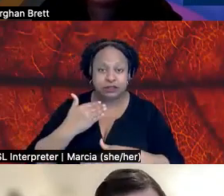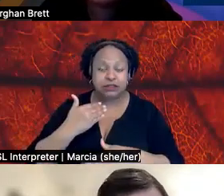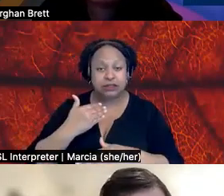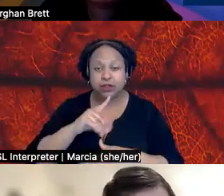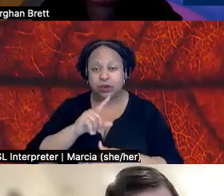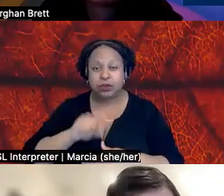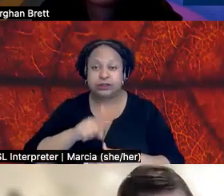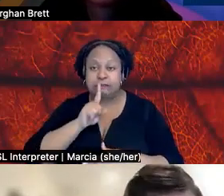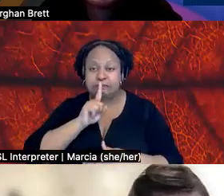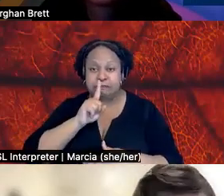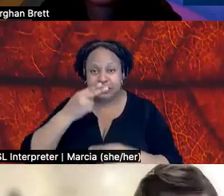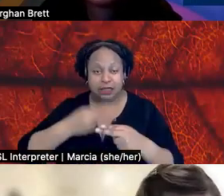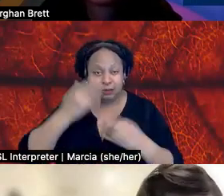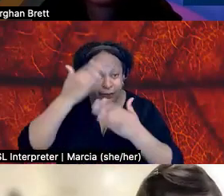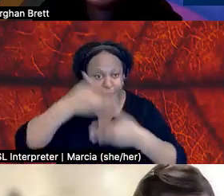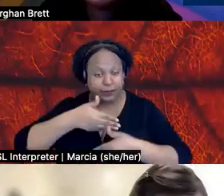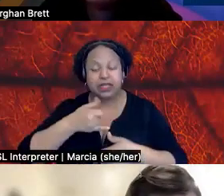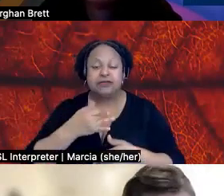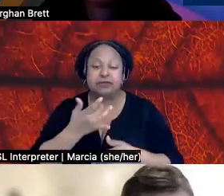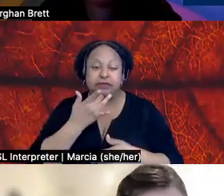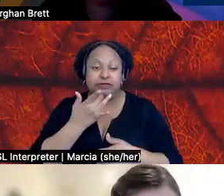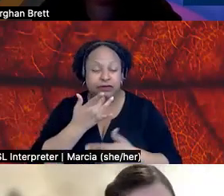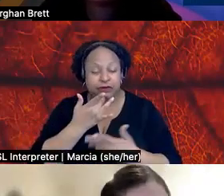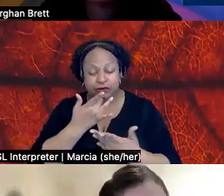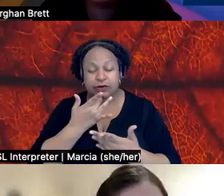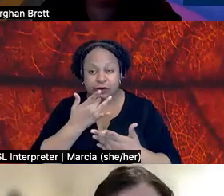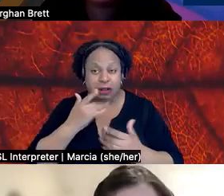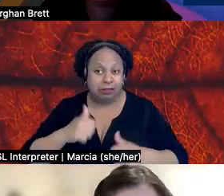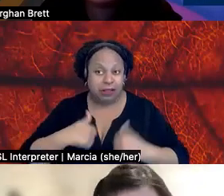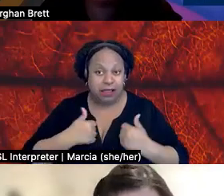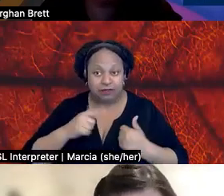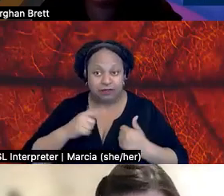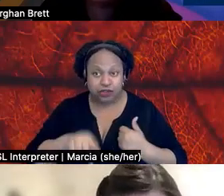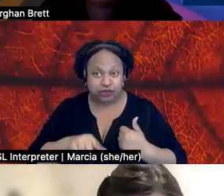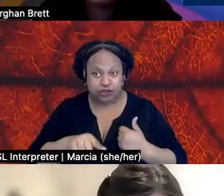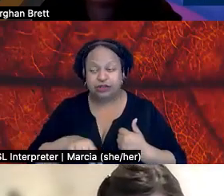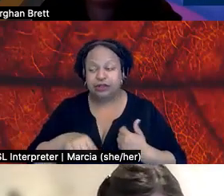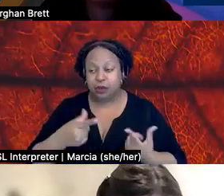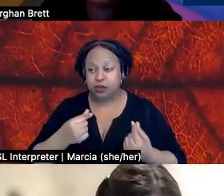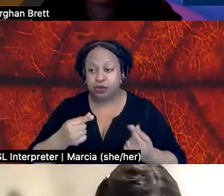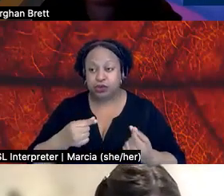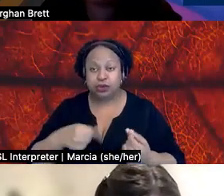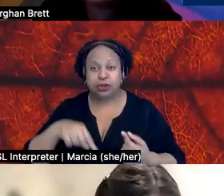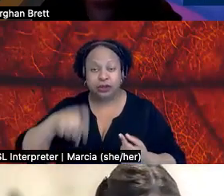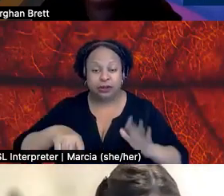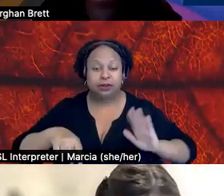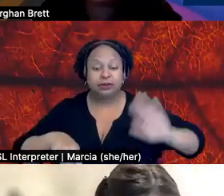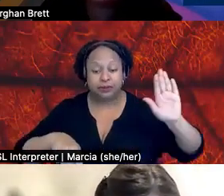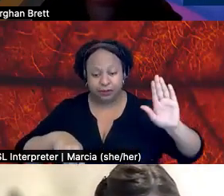If you prefer to ask a question why, you can do so with the raise hand feature and you will be yourself.